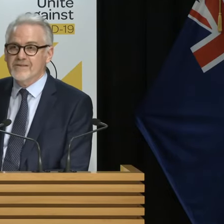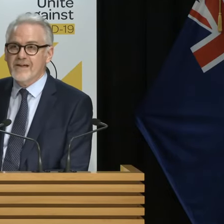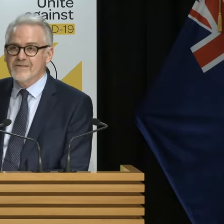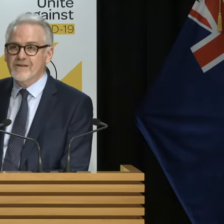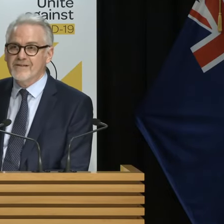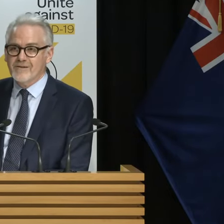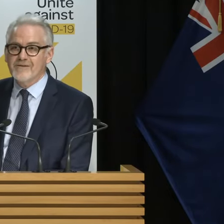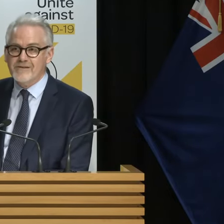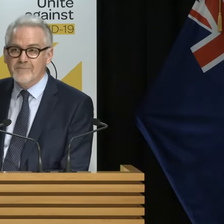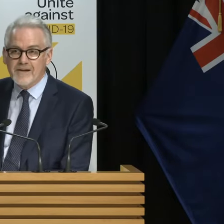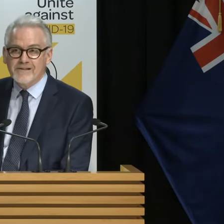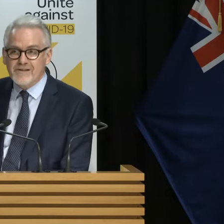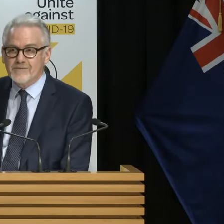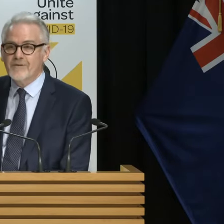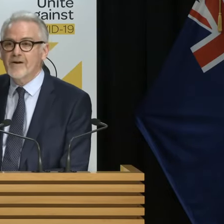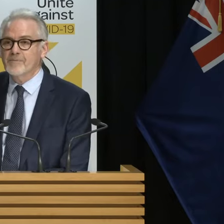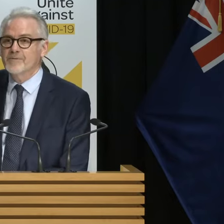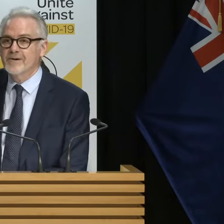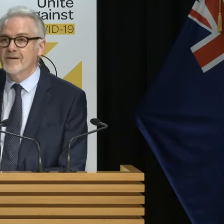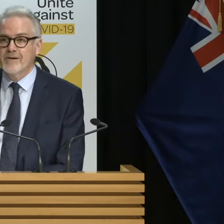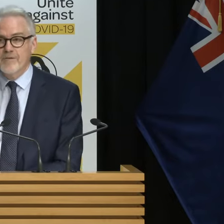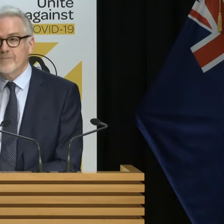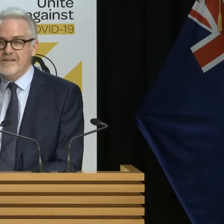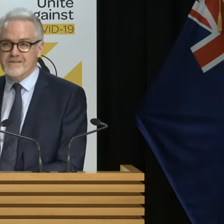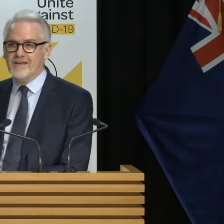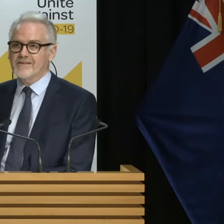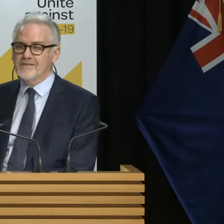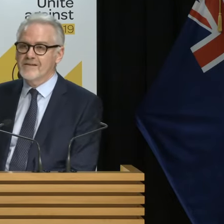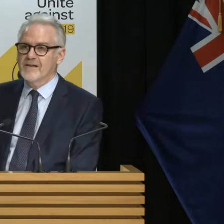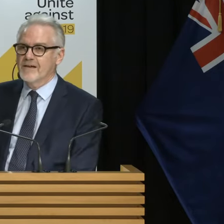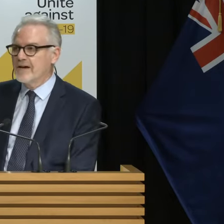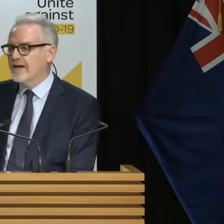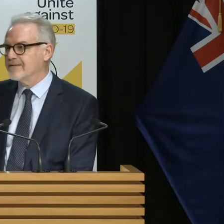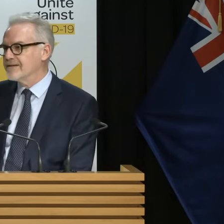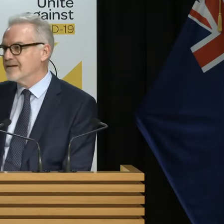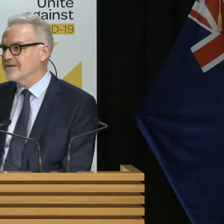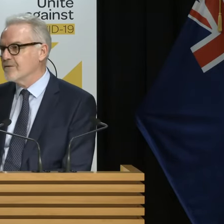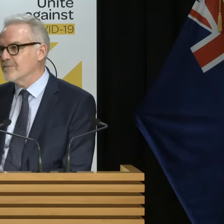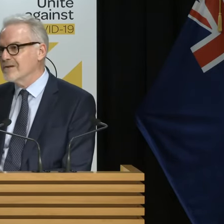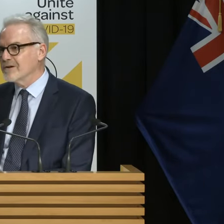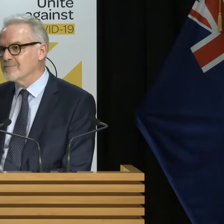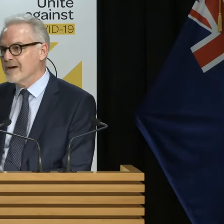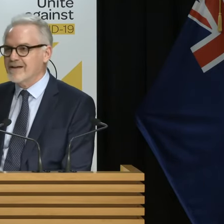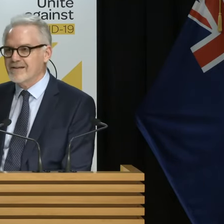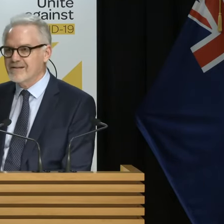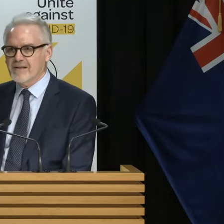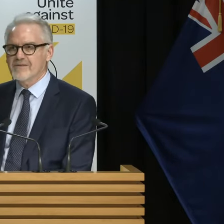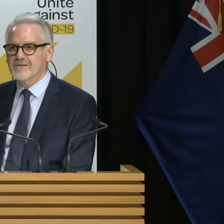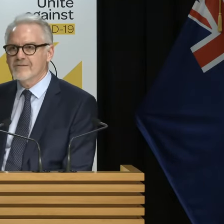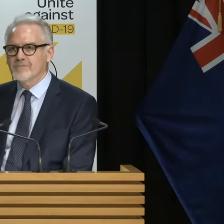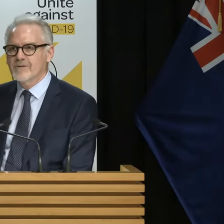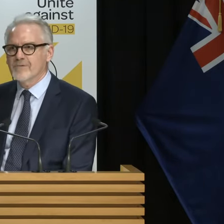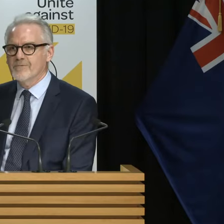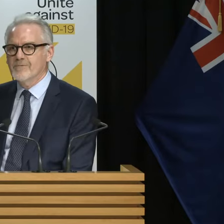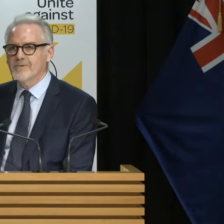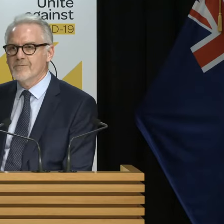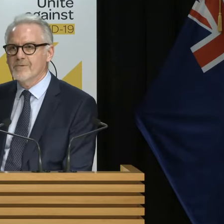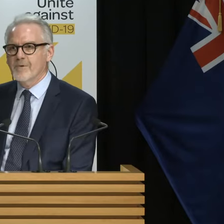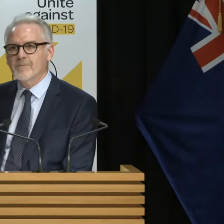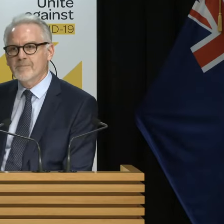elimination and the best tests.